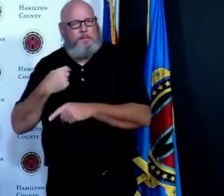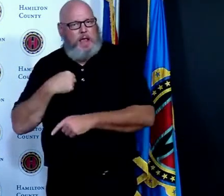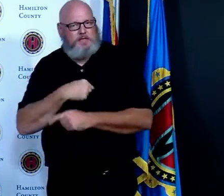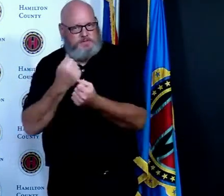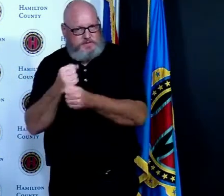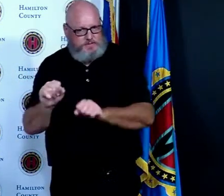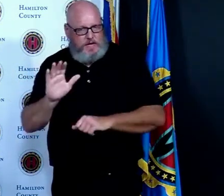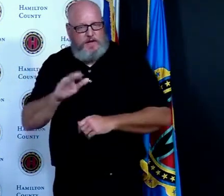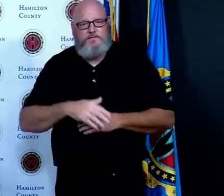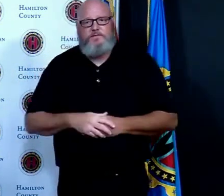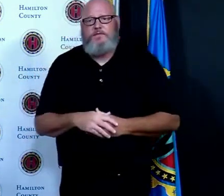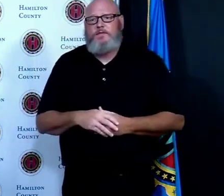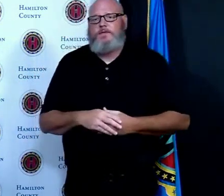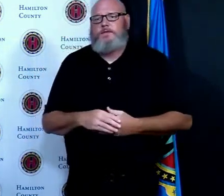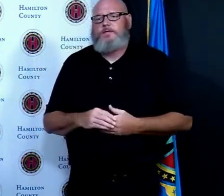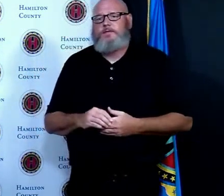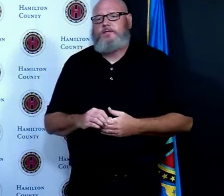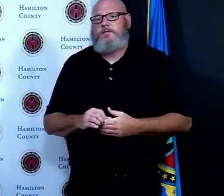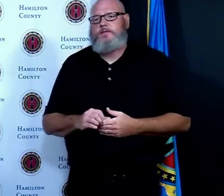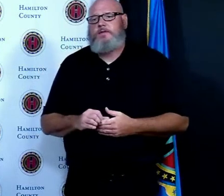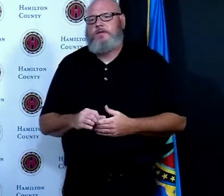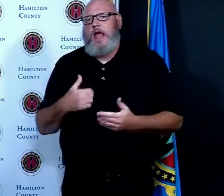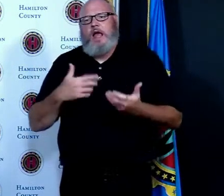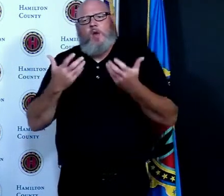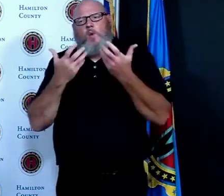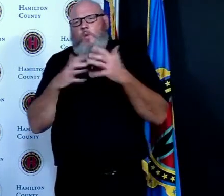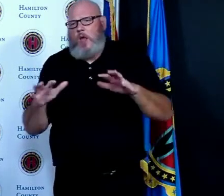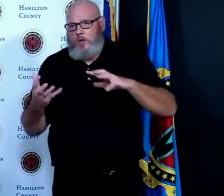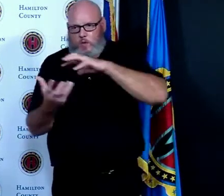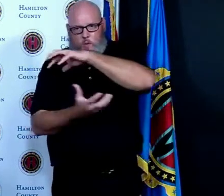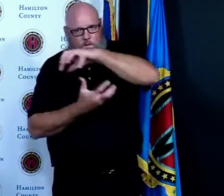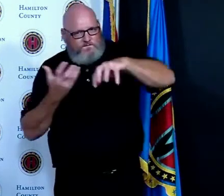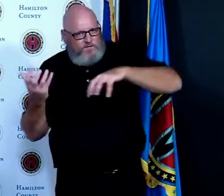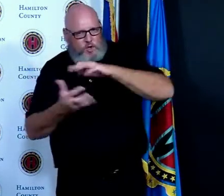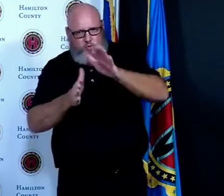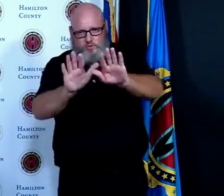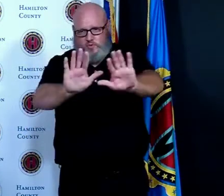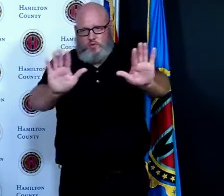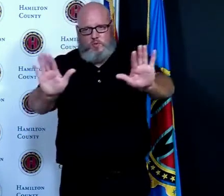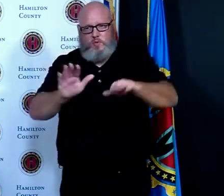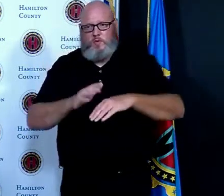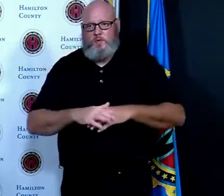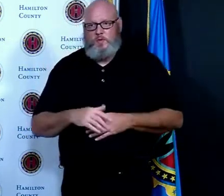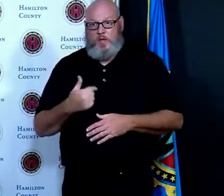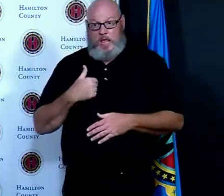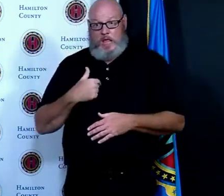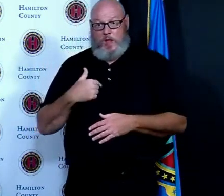I don't want to be confused here I was just out at a restaurant or in Columbia Township last week and